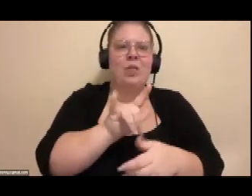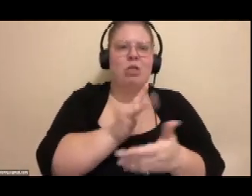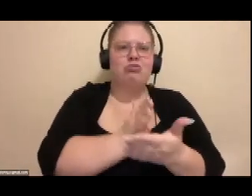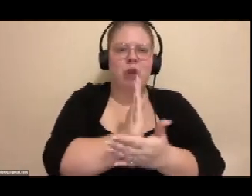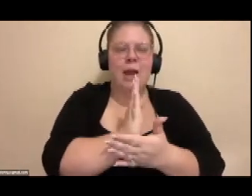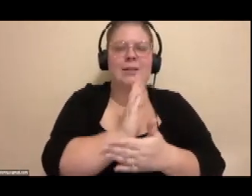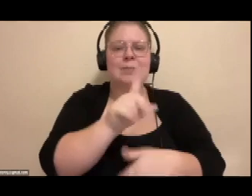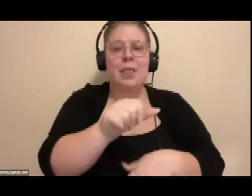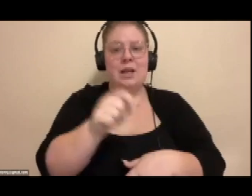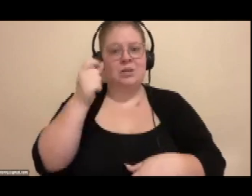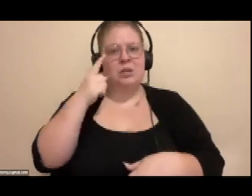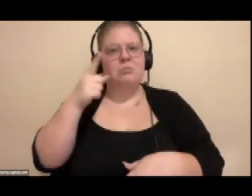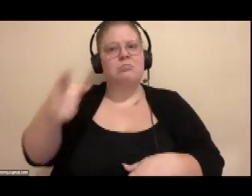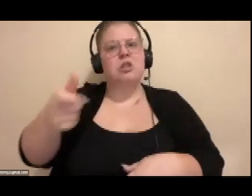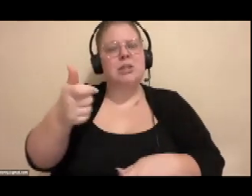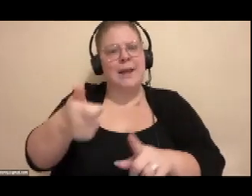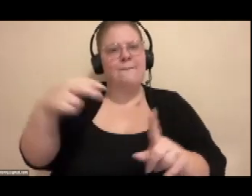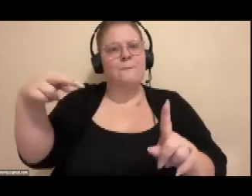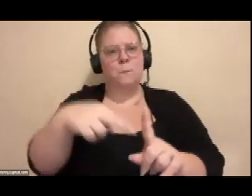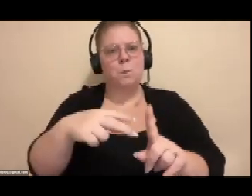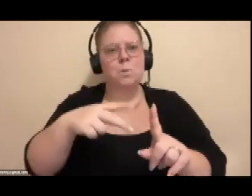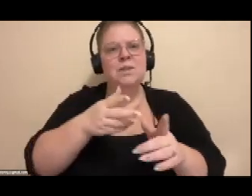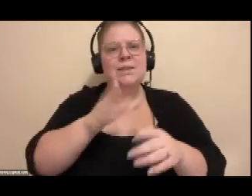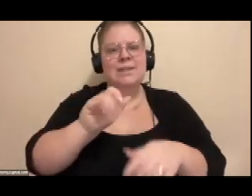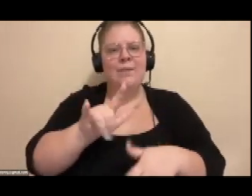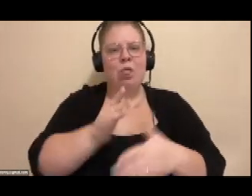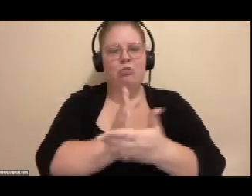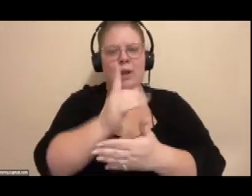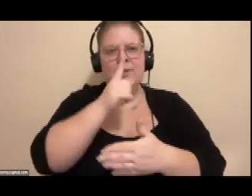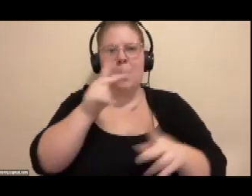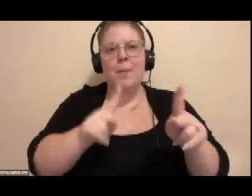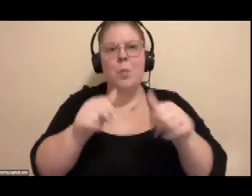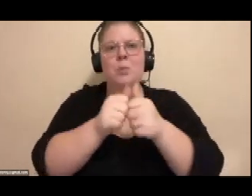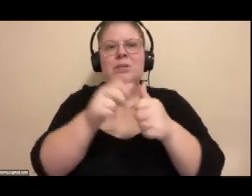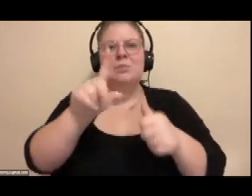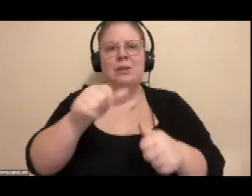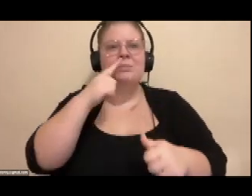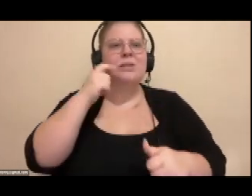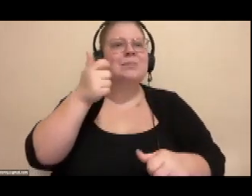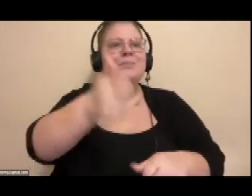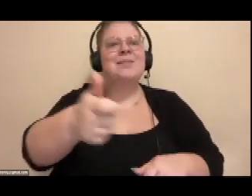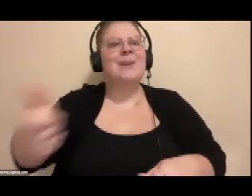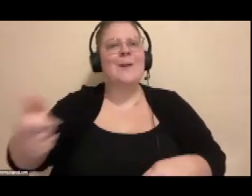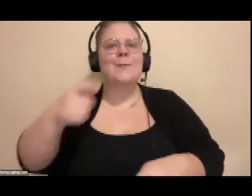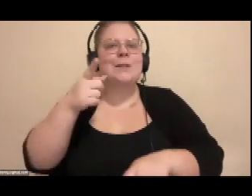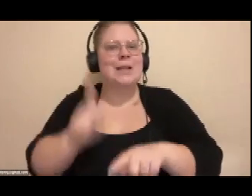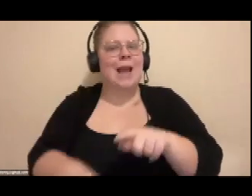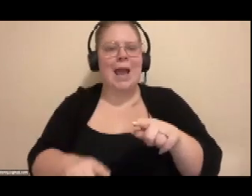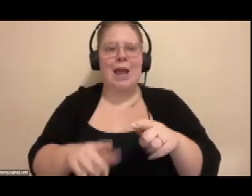a civil right for people with disabilities since they cannot practically achieve community integration